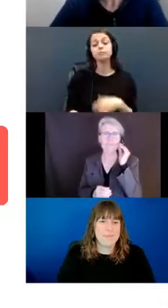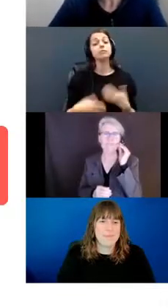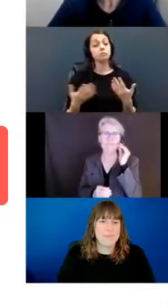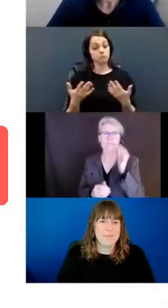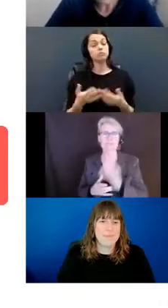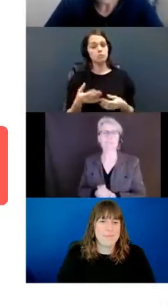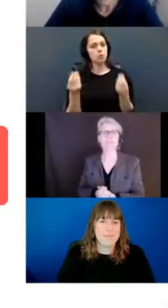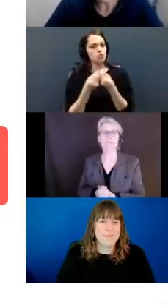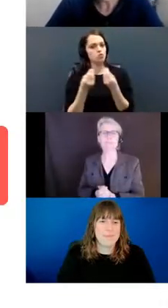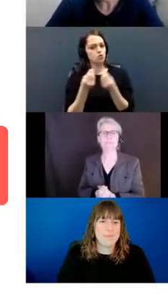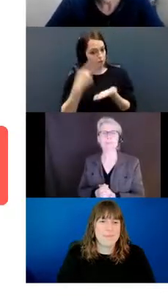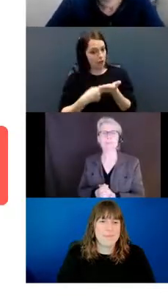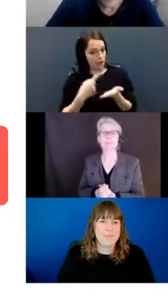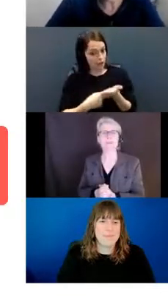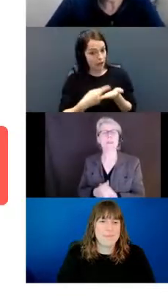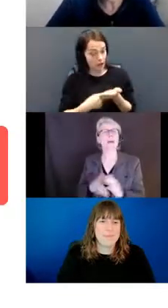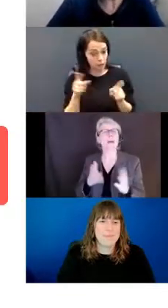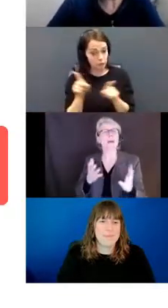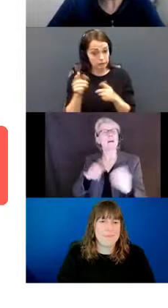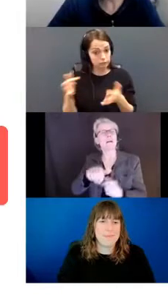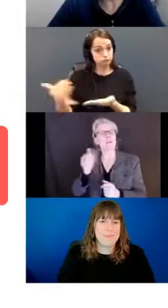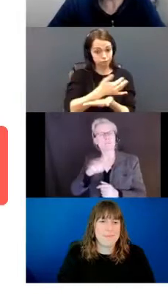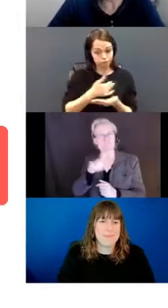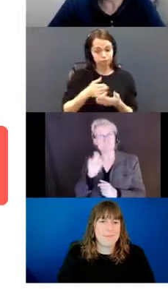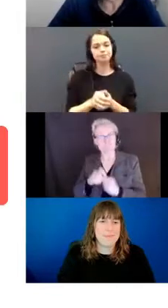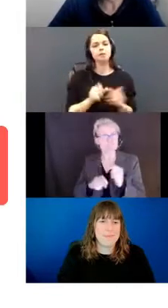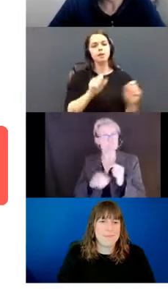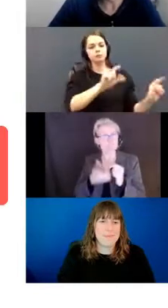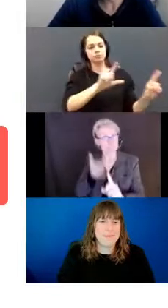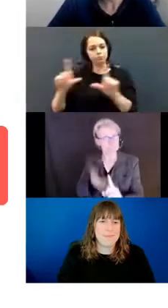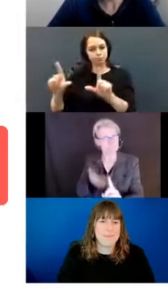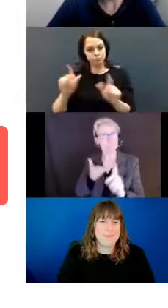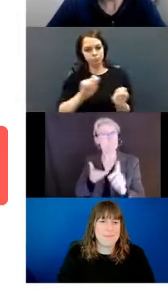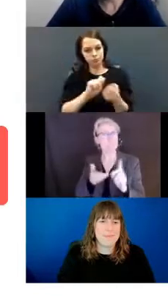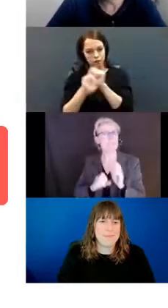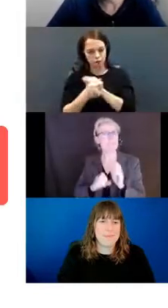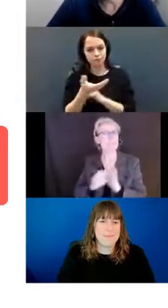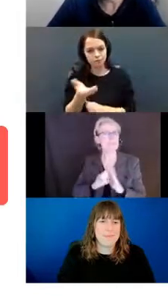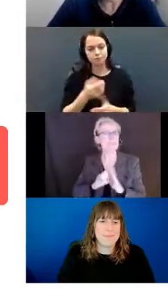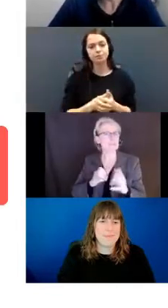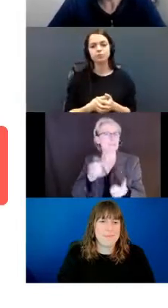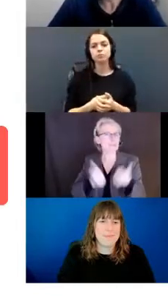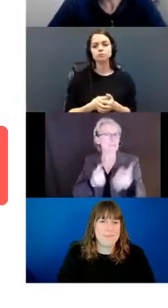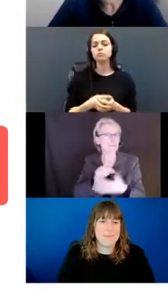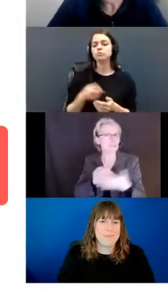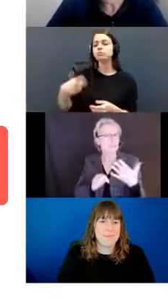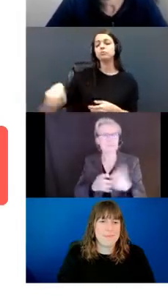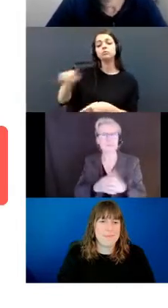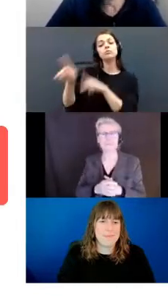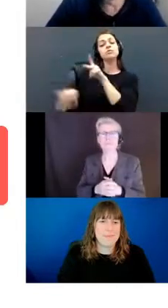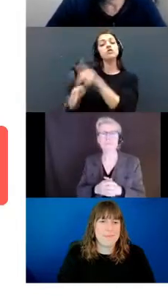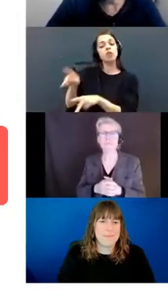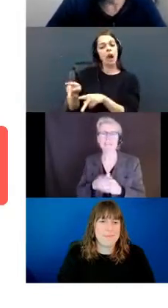we've asked people how do they self-identify and we found that most of the participants so far